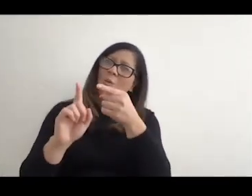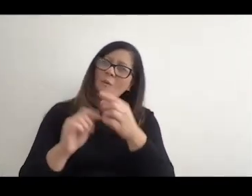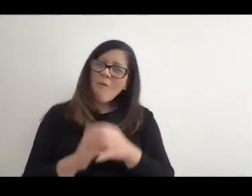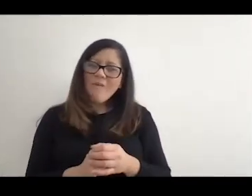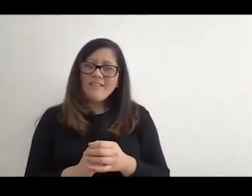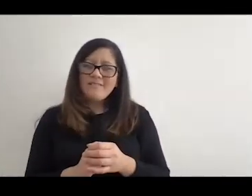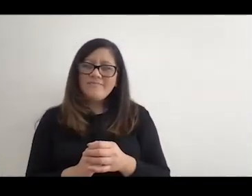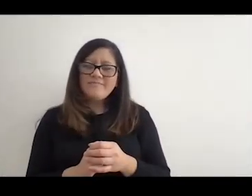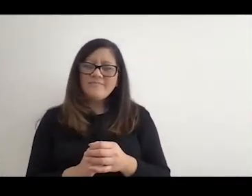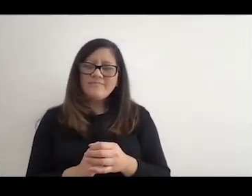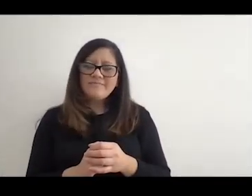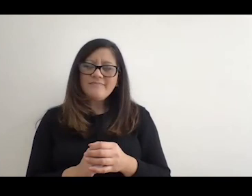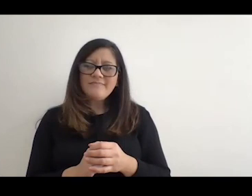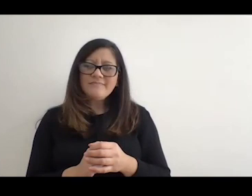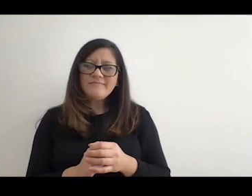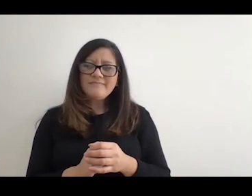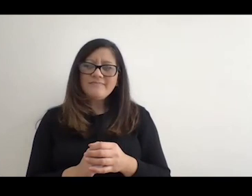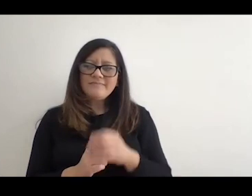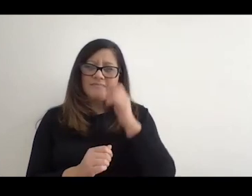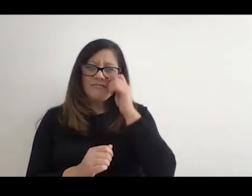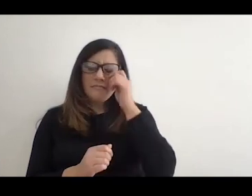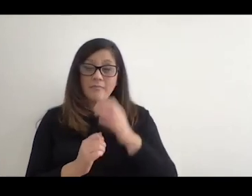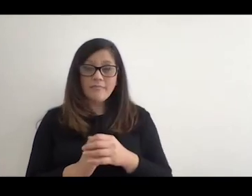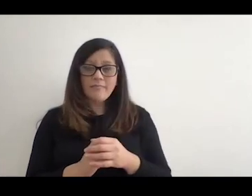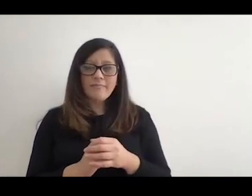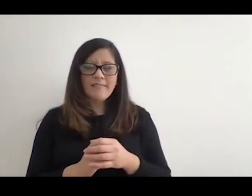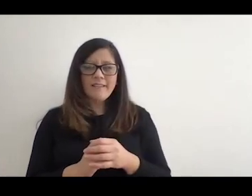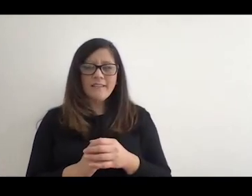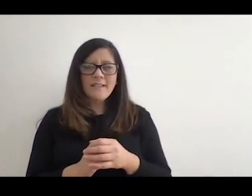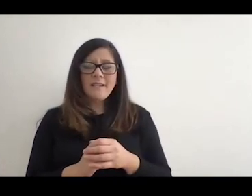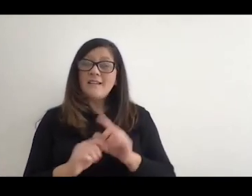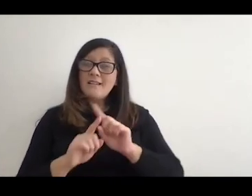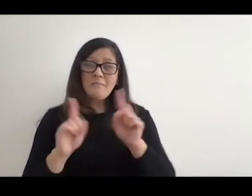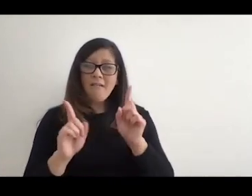But until fashion feels, stops feeling as if they're doing disability a favor,